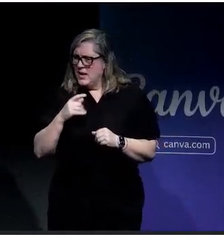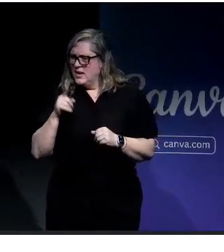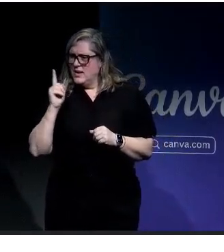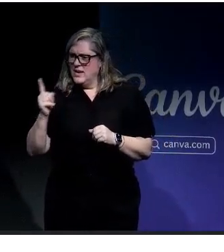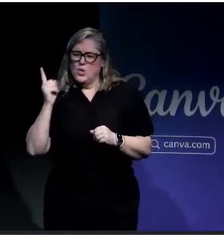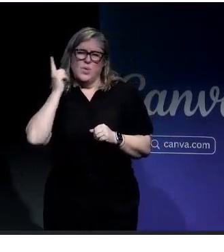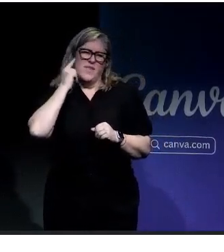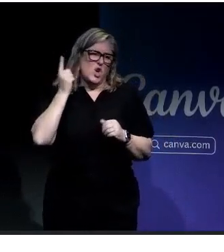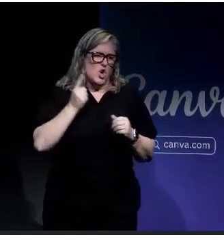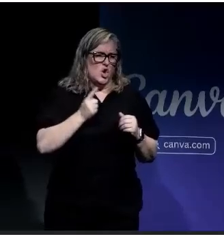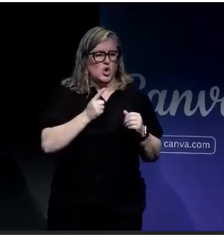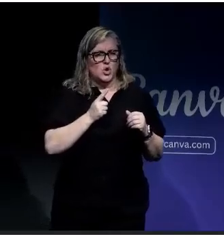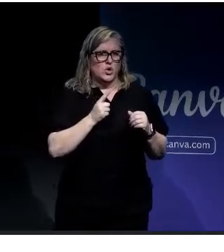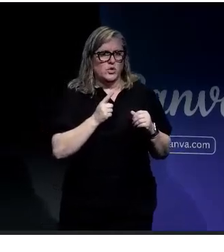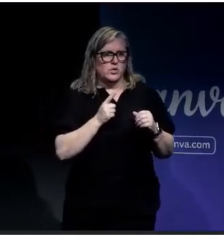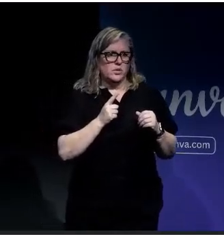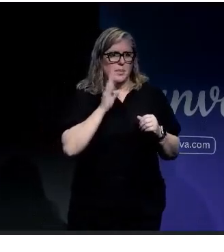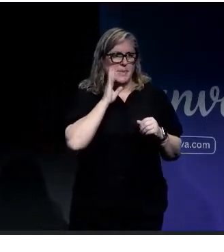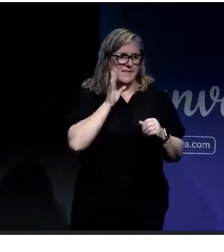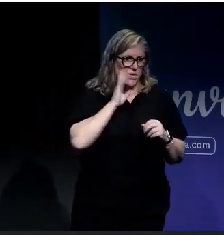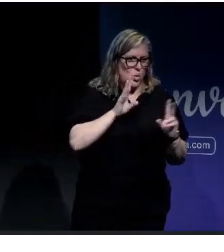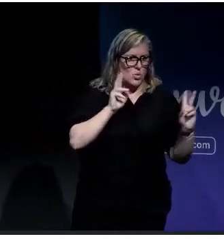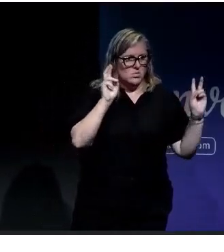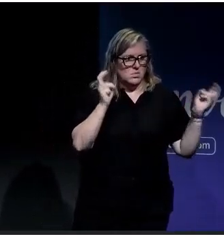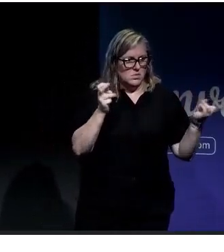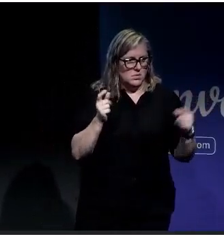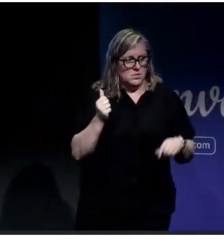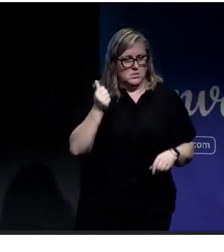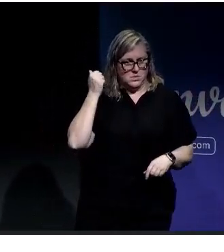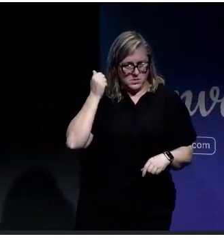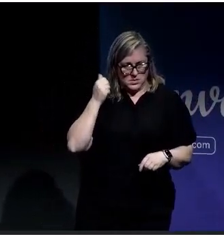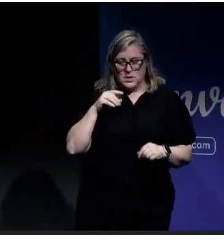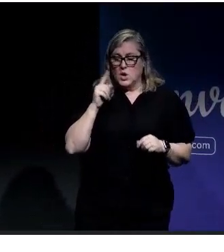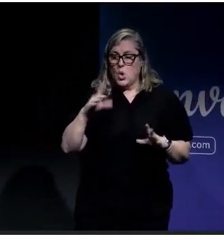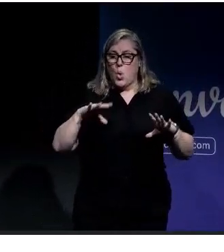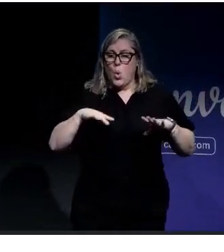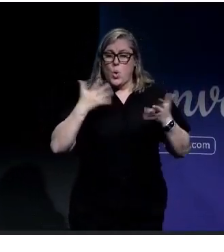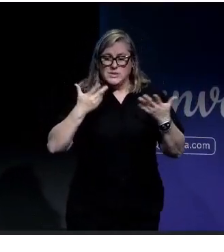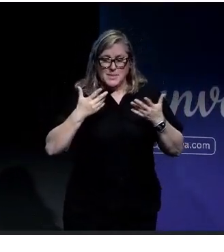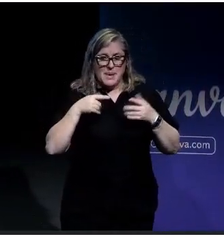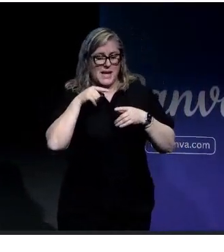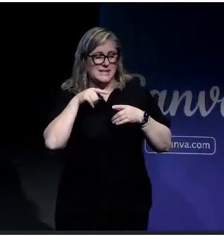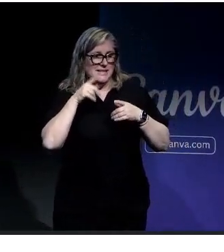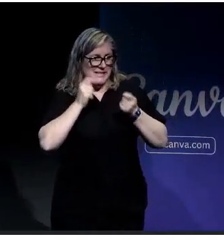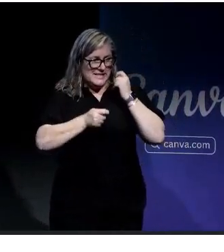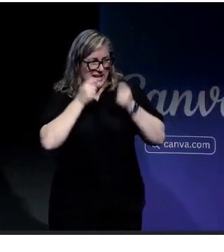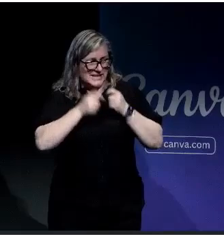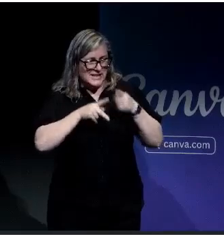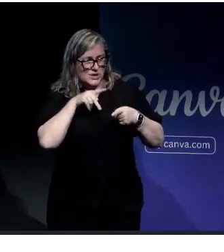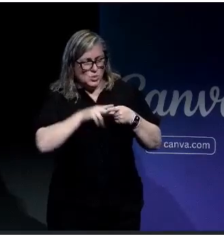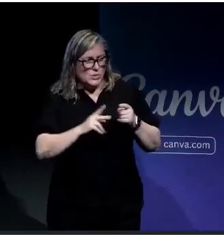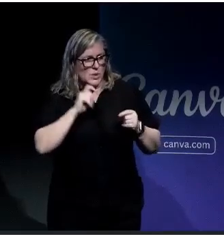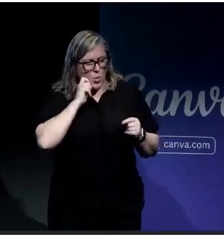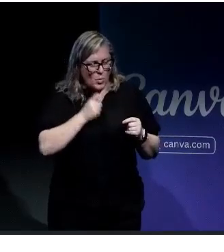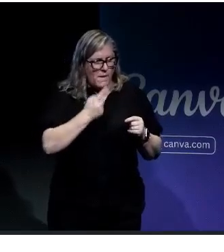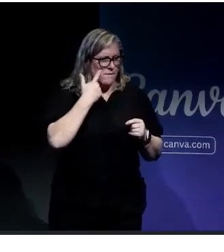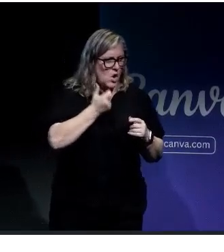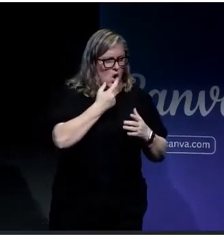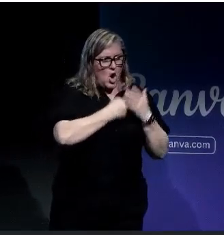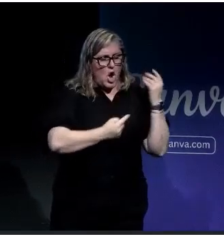a statement you've probably heard is that automated testing tools will find around about 20-30% of accessibility issues.